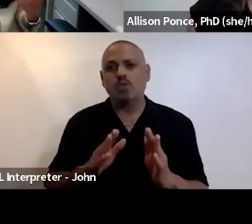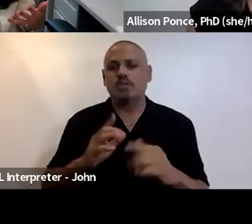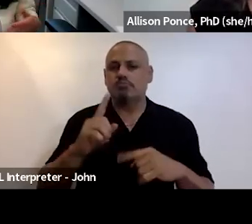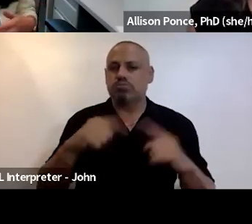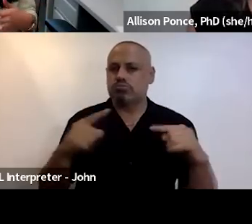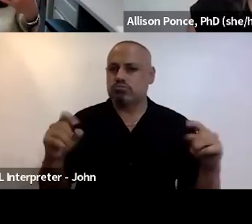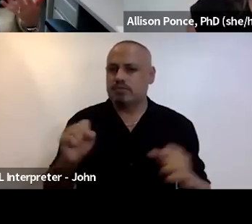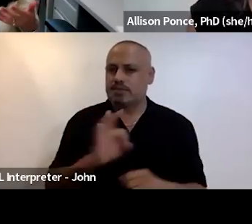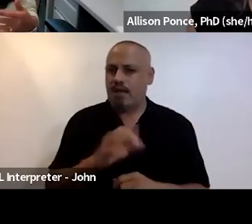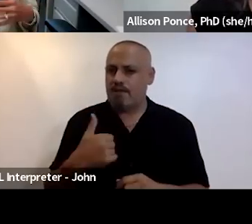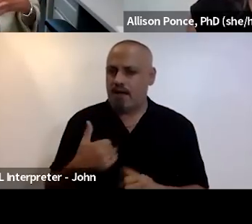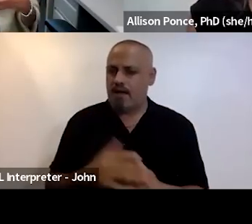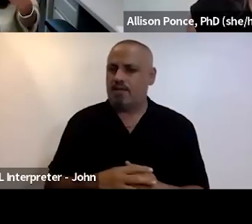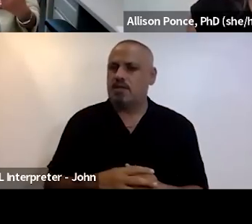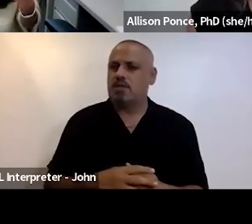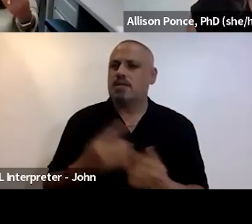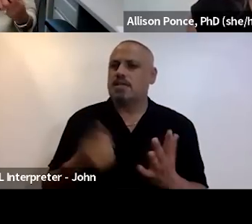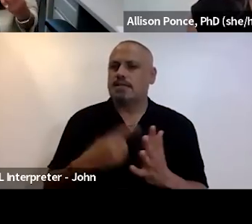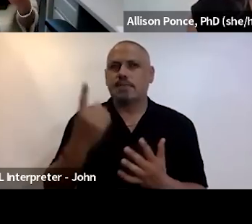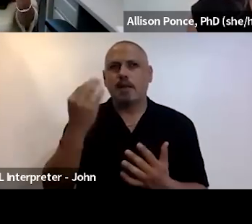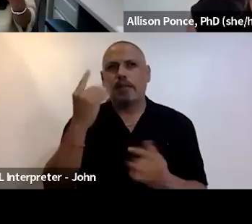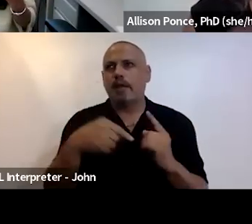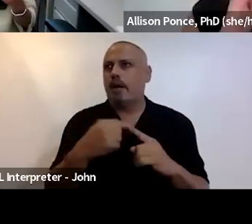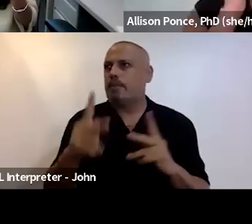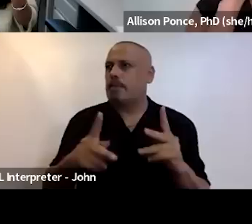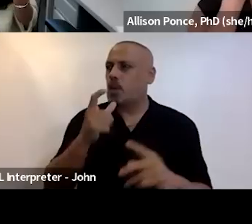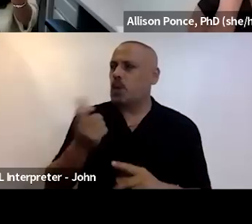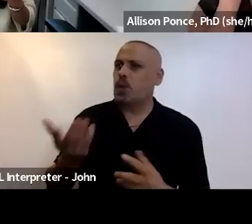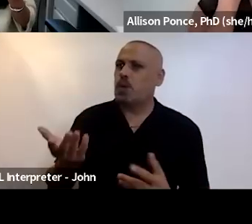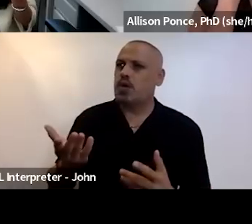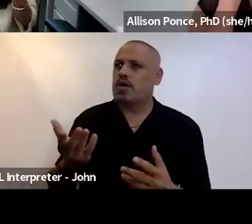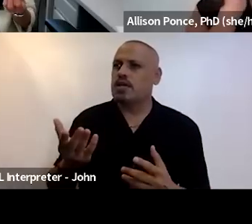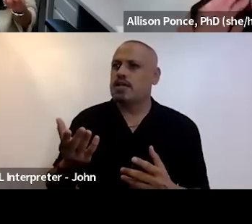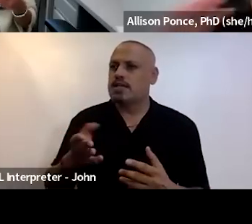so sometimes we just think about people who are direct, front line,